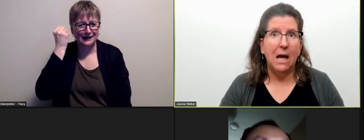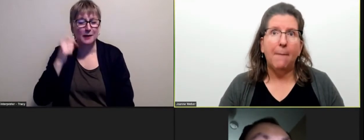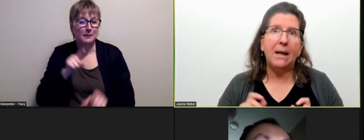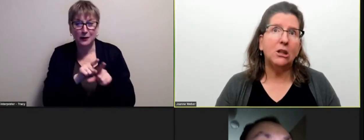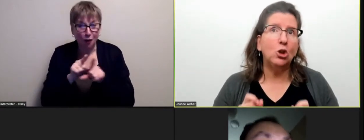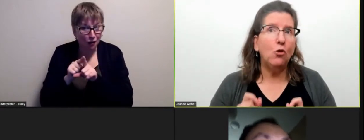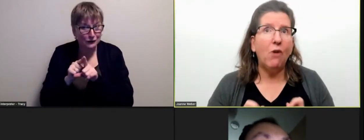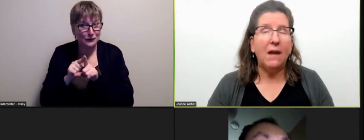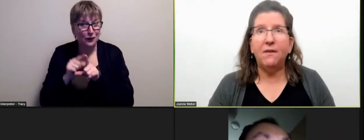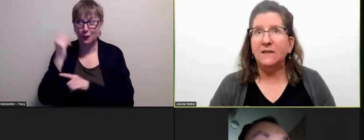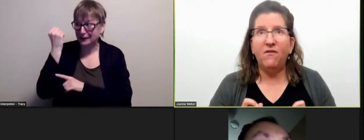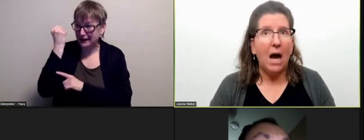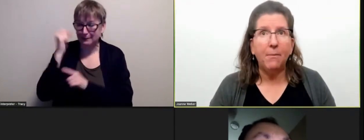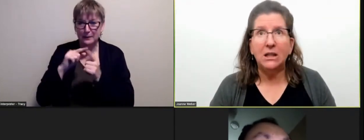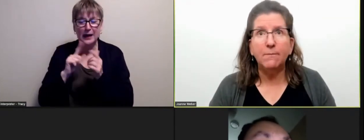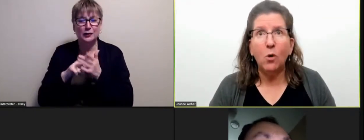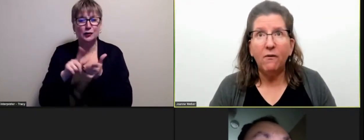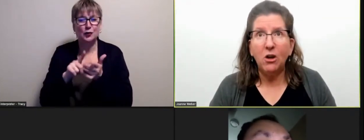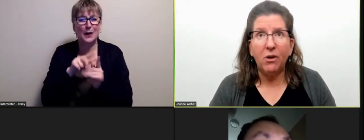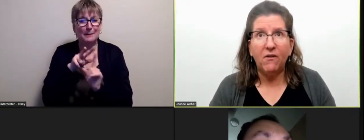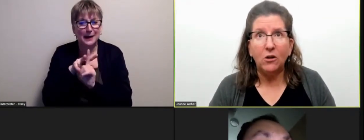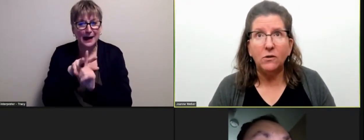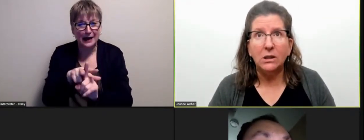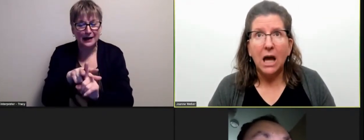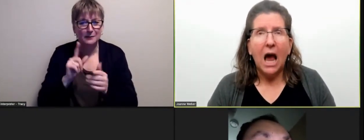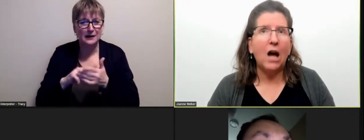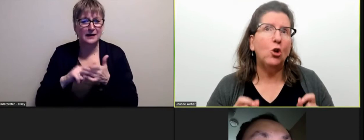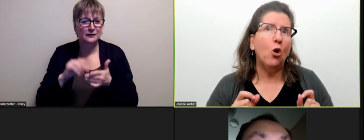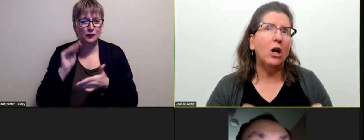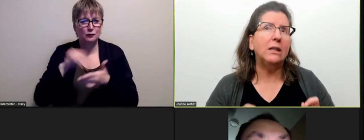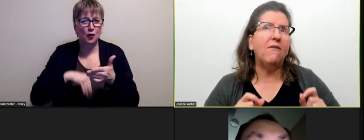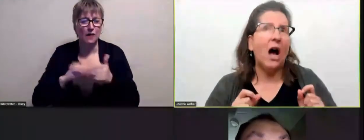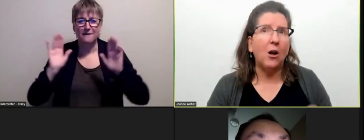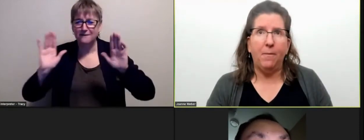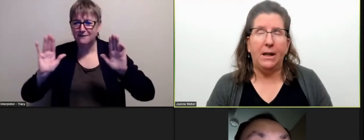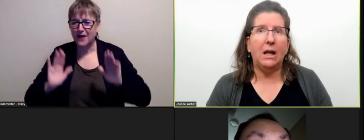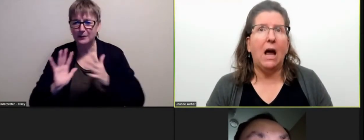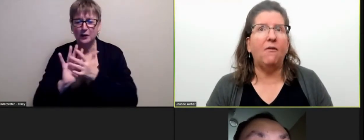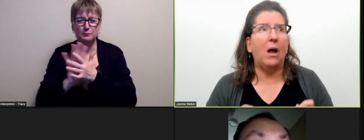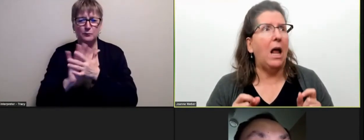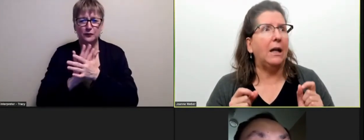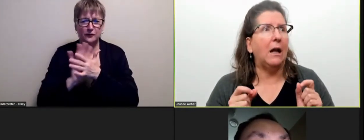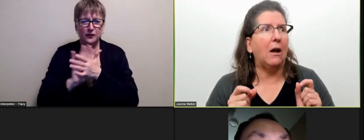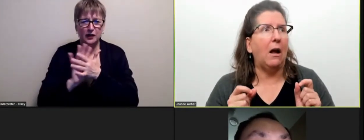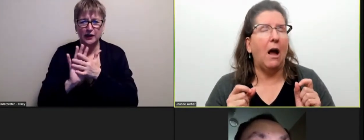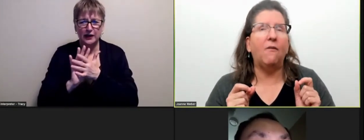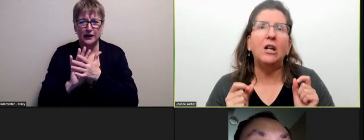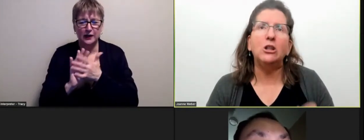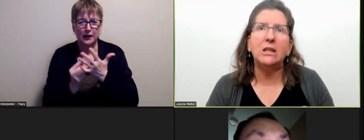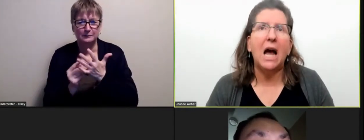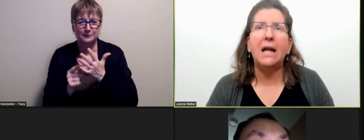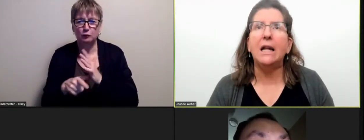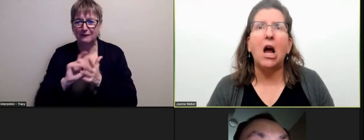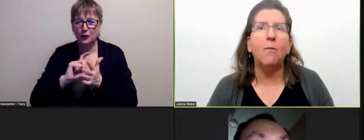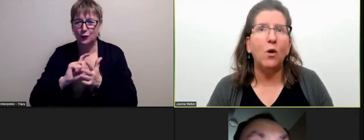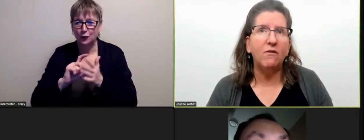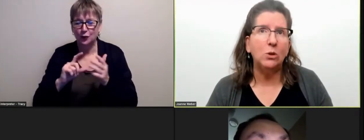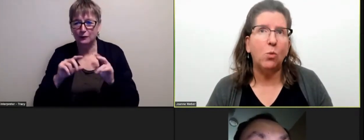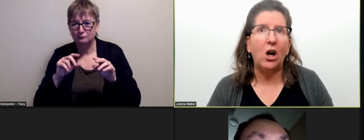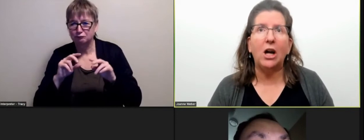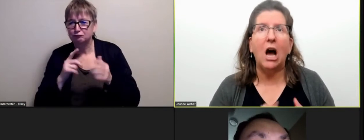Because you write these fabulous movie reviews and your development, um, of understanding how movies work,